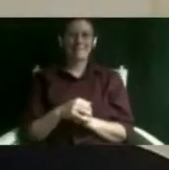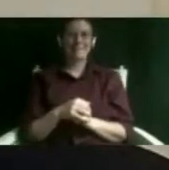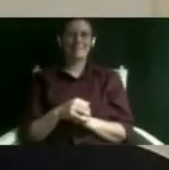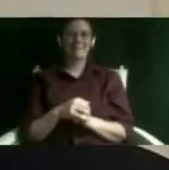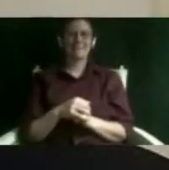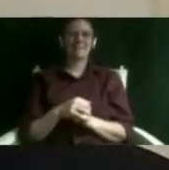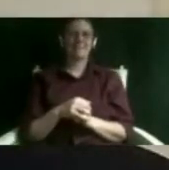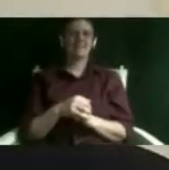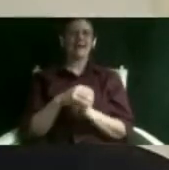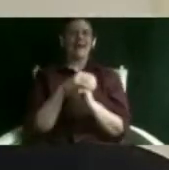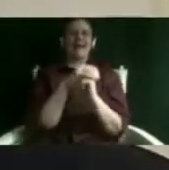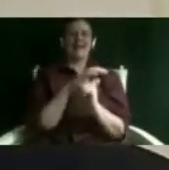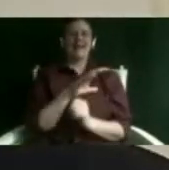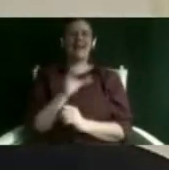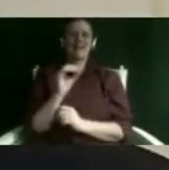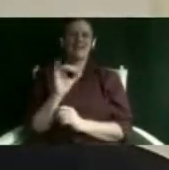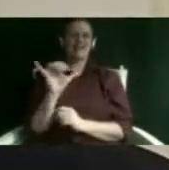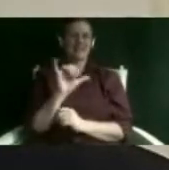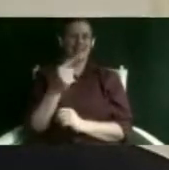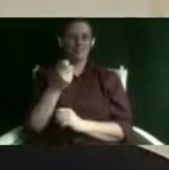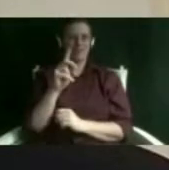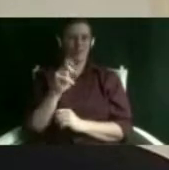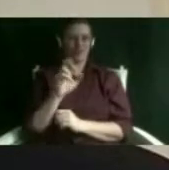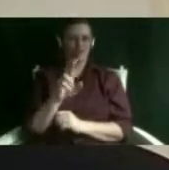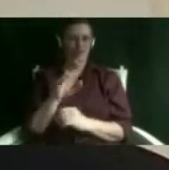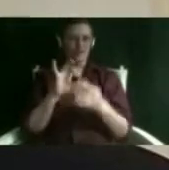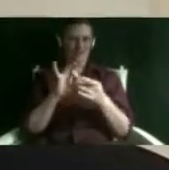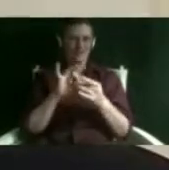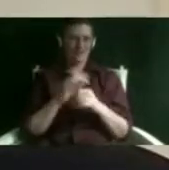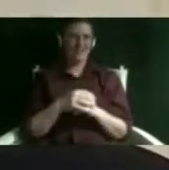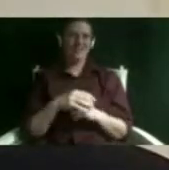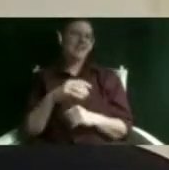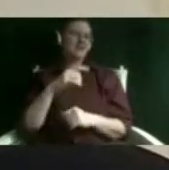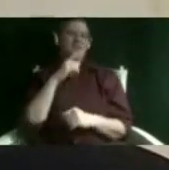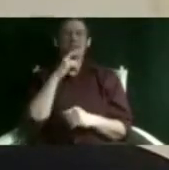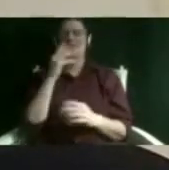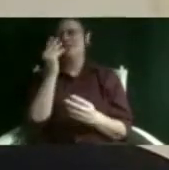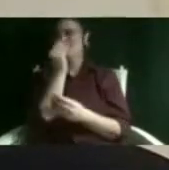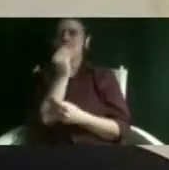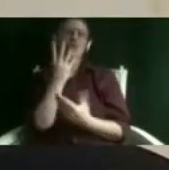relationships in it and i was watching this really dreamy butch woman named cleo de ball